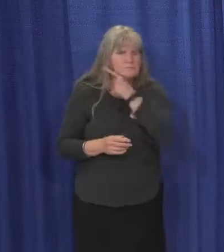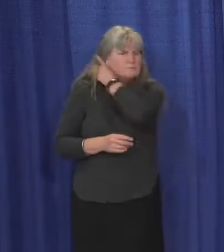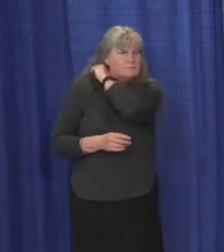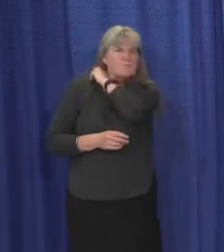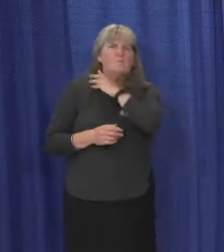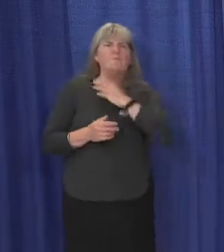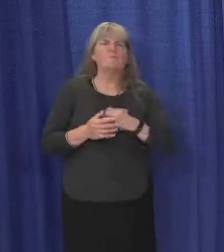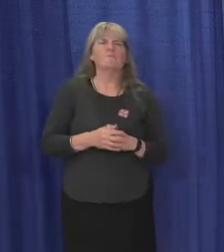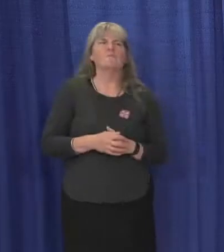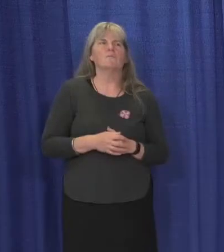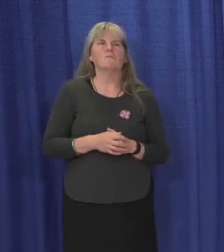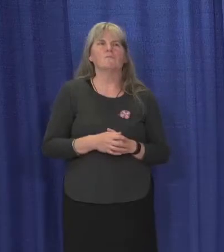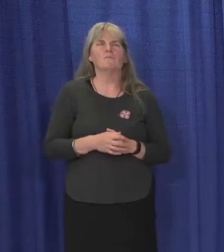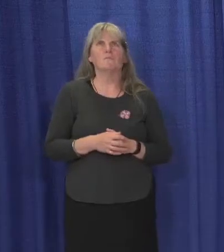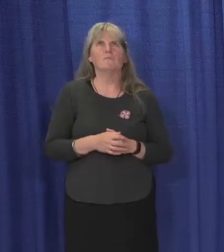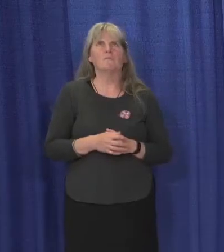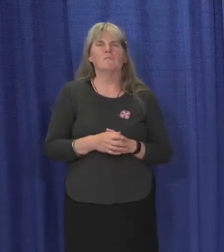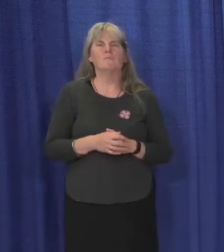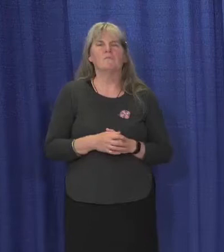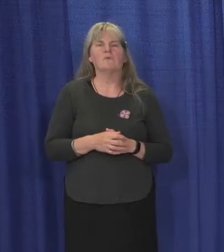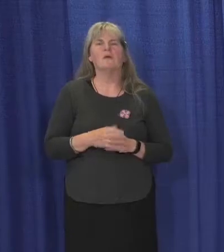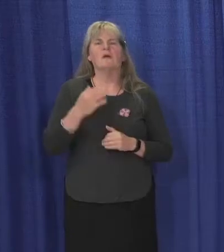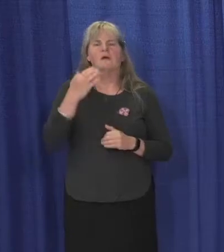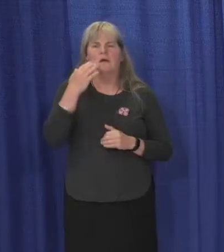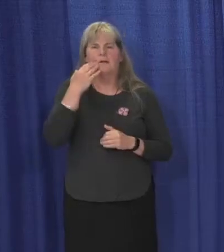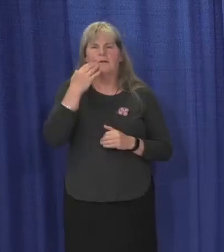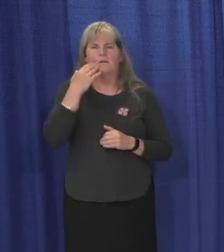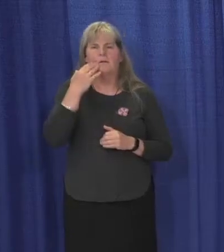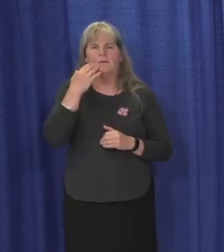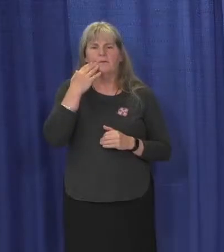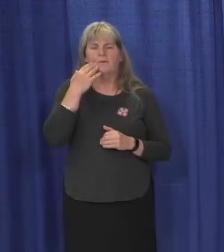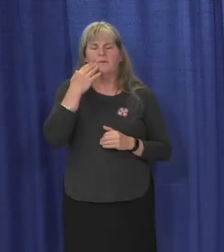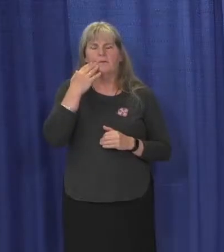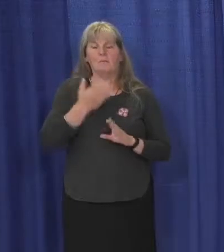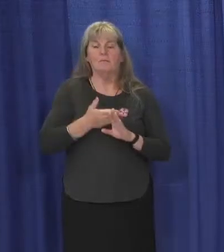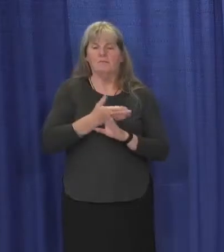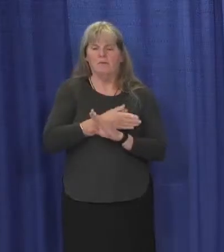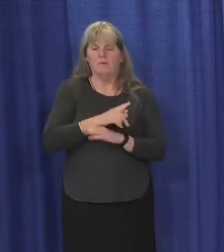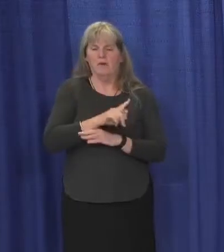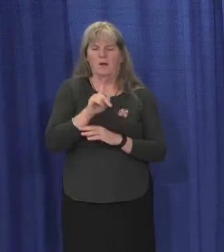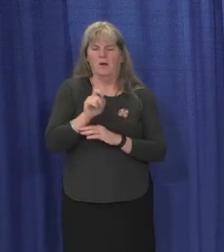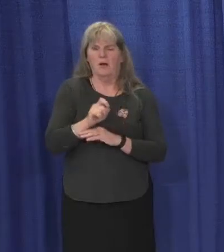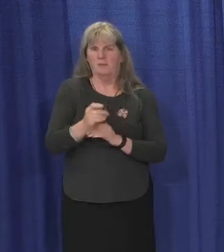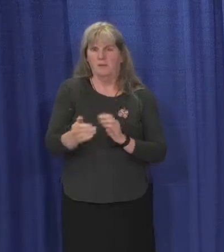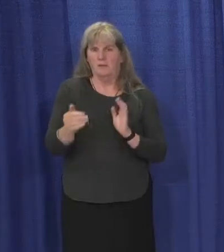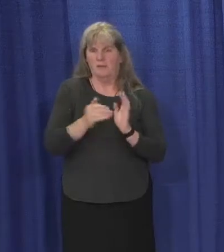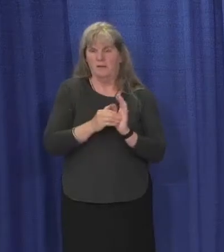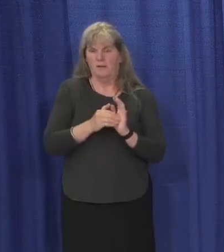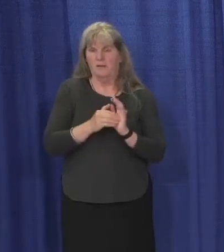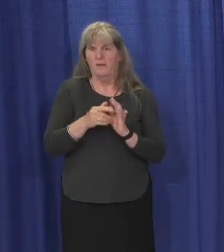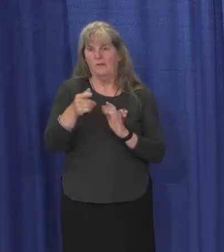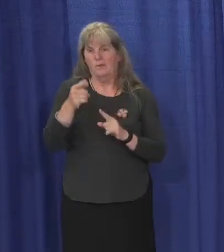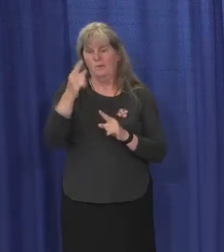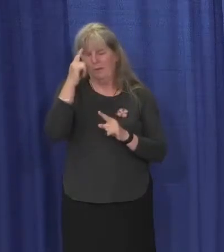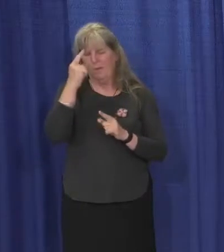question Tim. Reporter: I know this has been asked before and will get asked again but you talk but